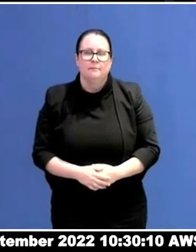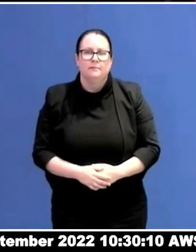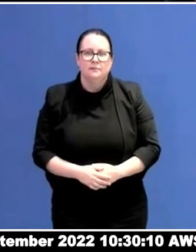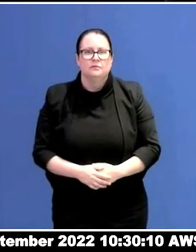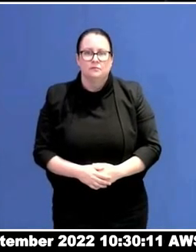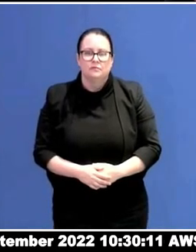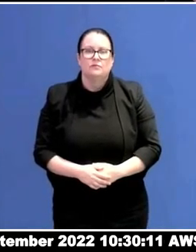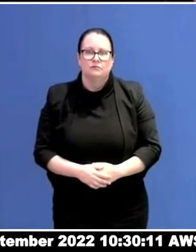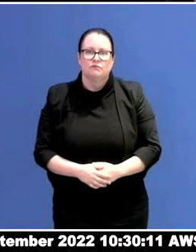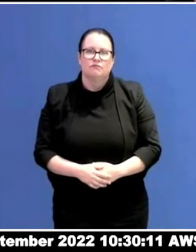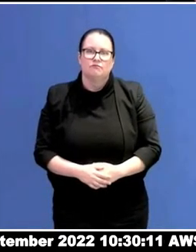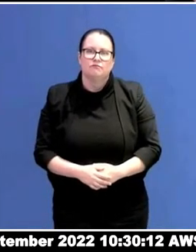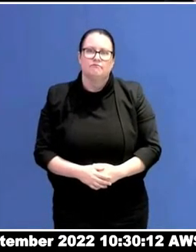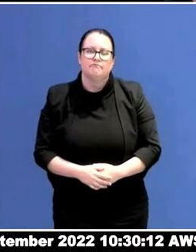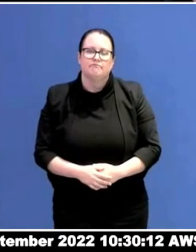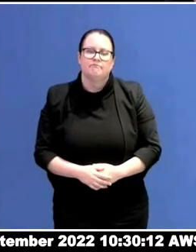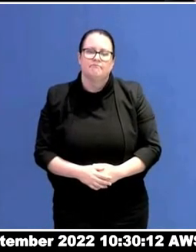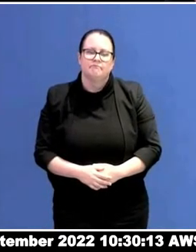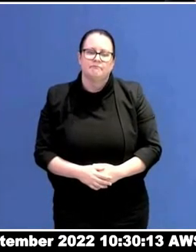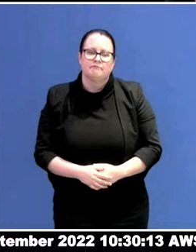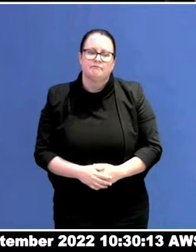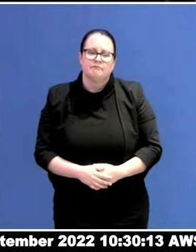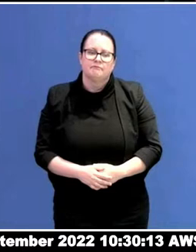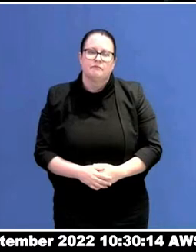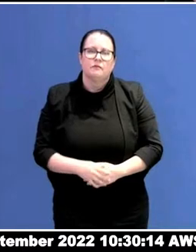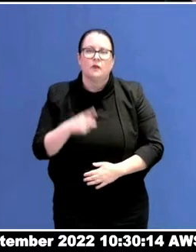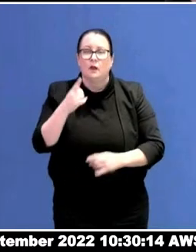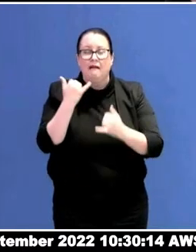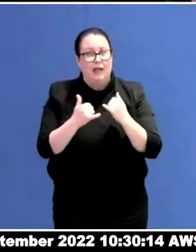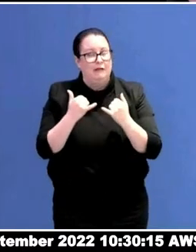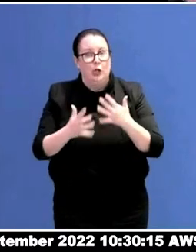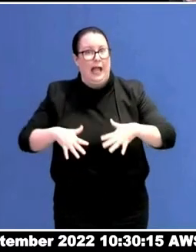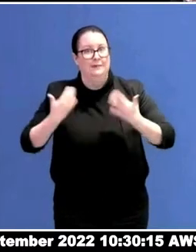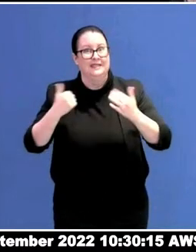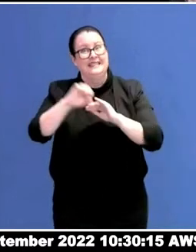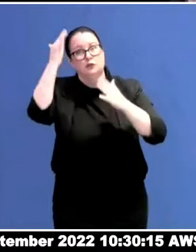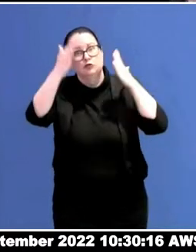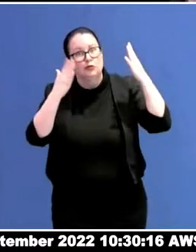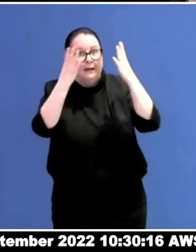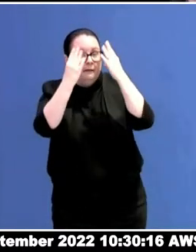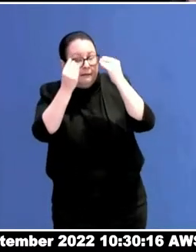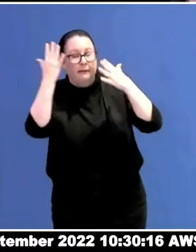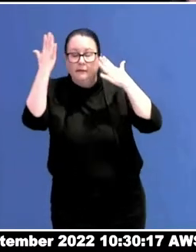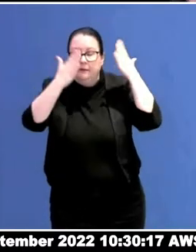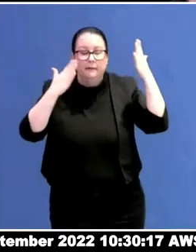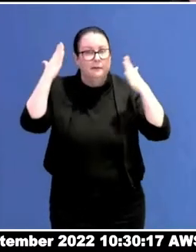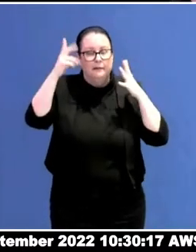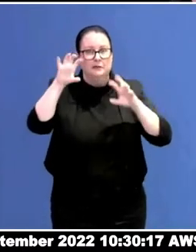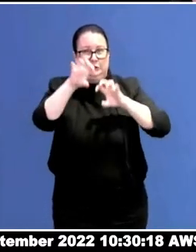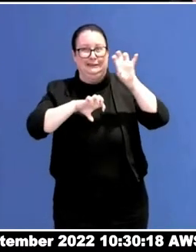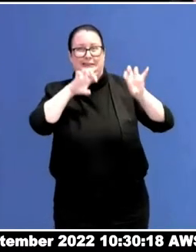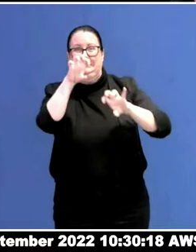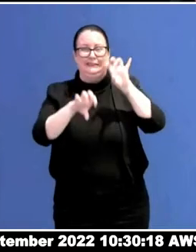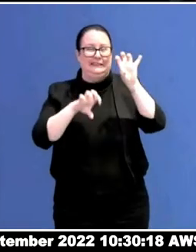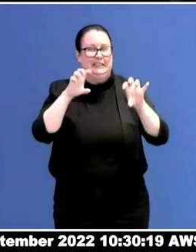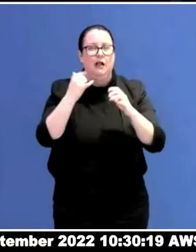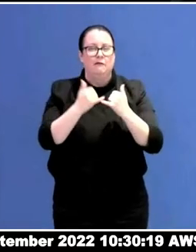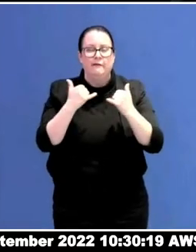He seemed extremely distressed and, yes, it took a lot of effort to calm him